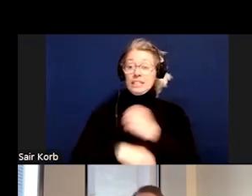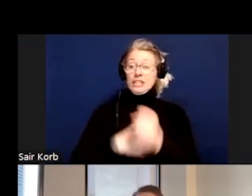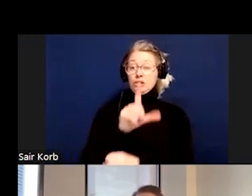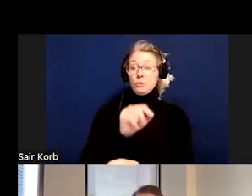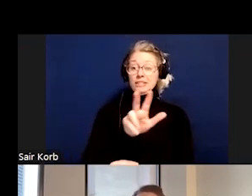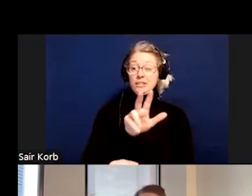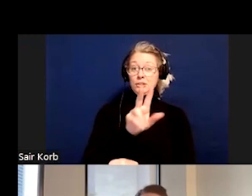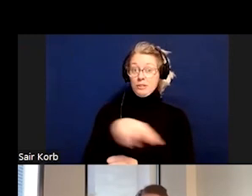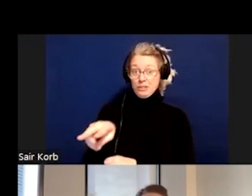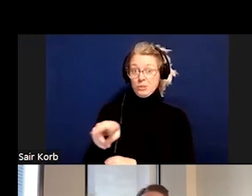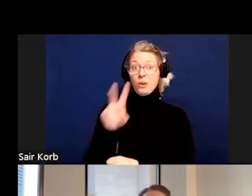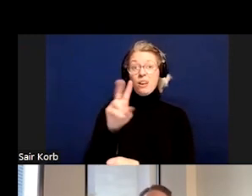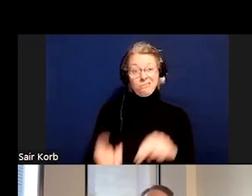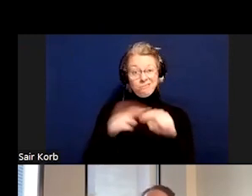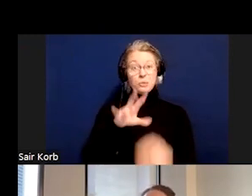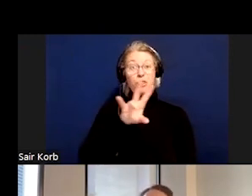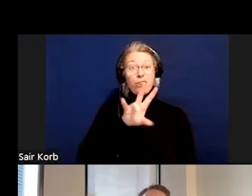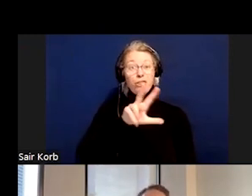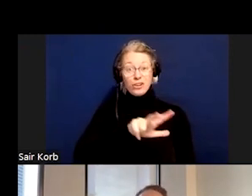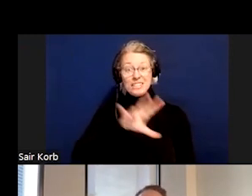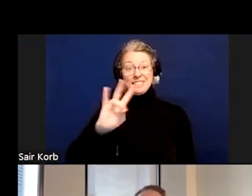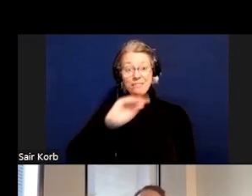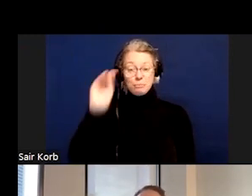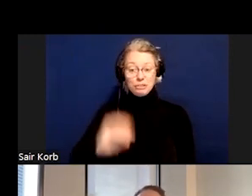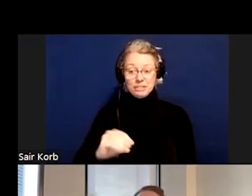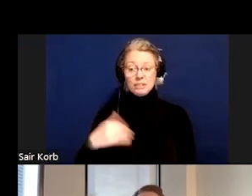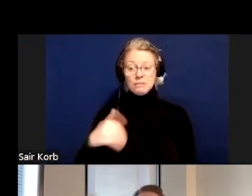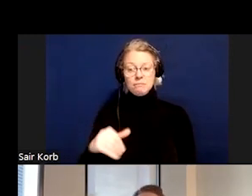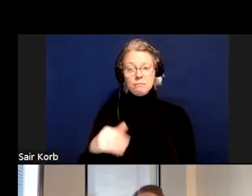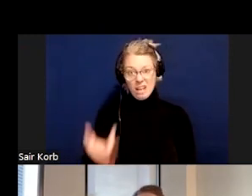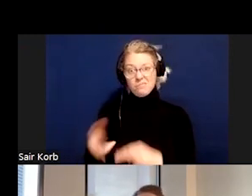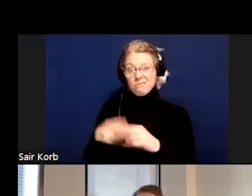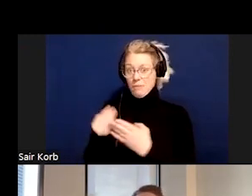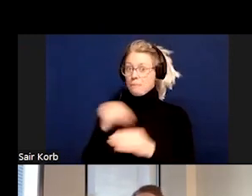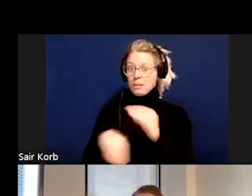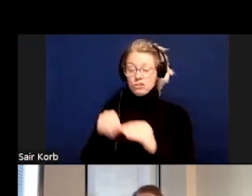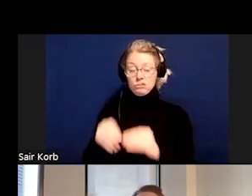with an increase to the budget. As I said, we receive over 300 applications to this program